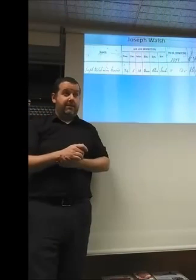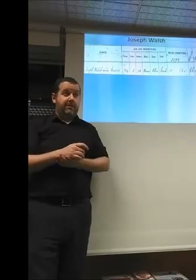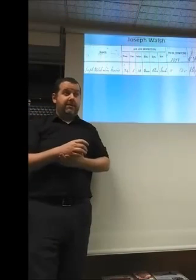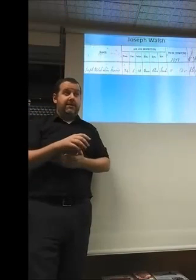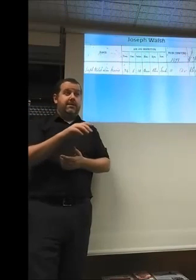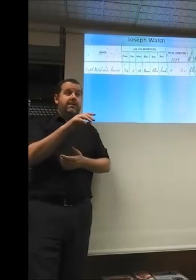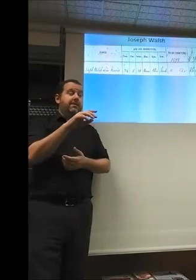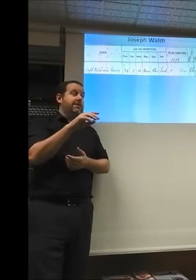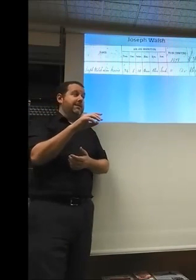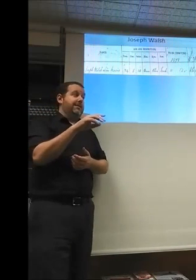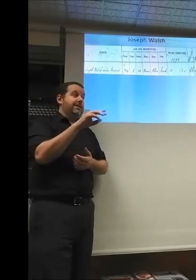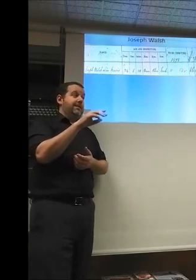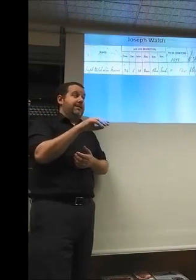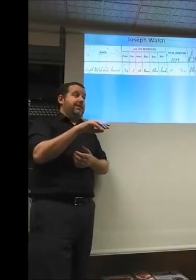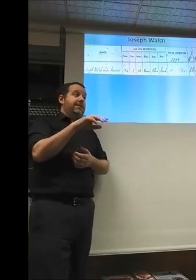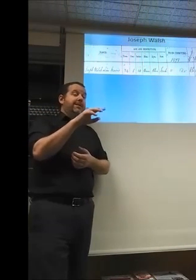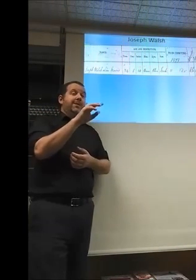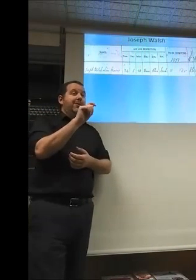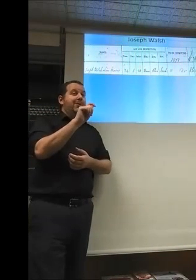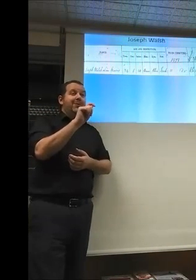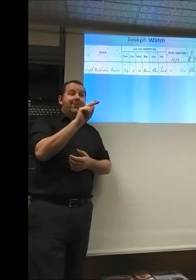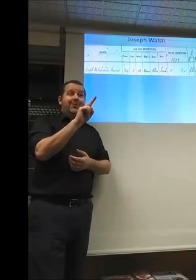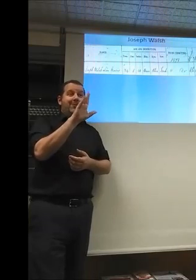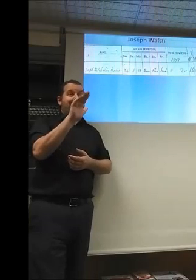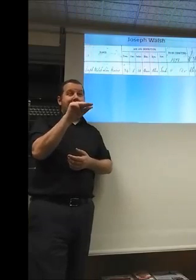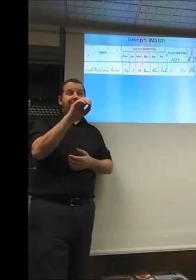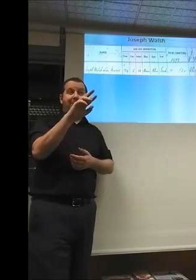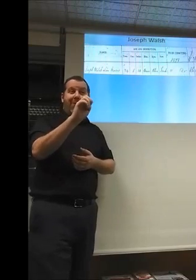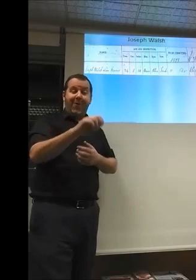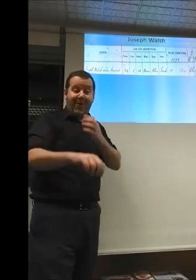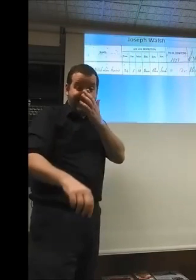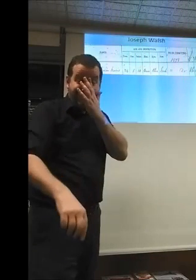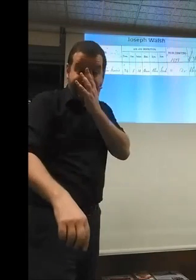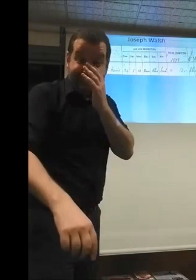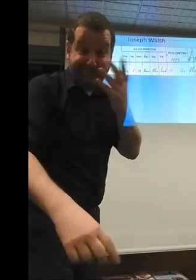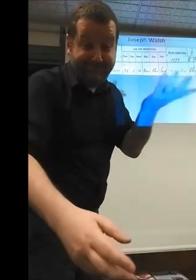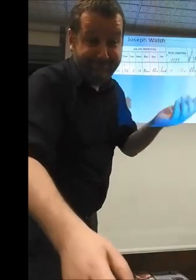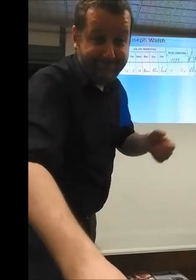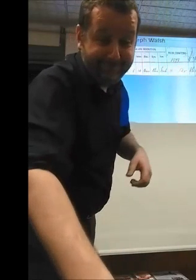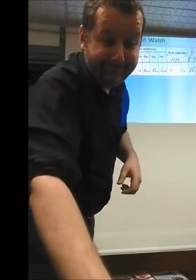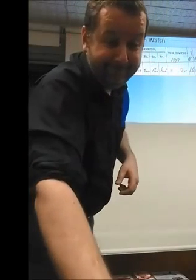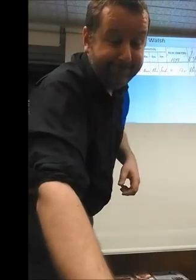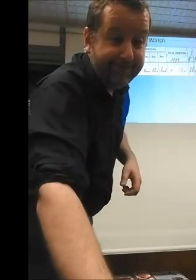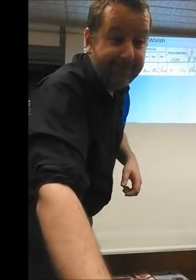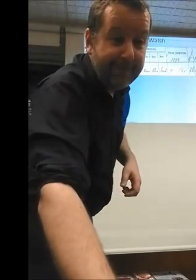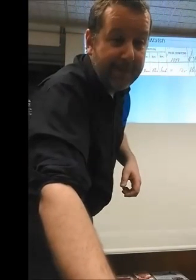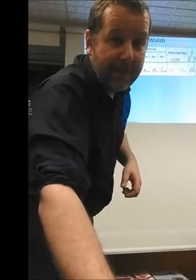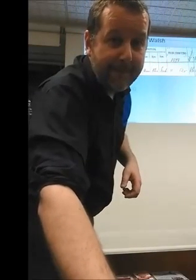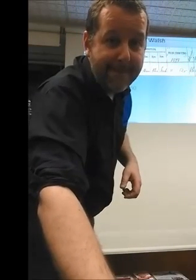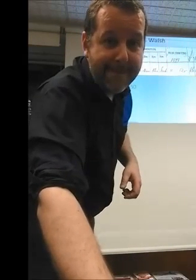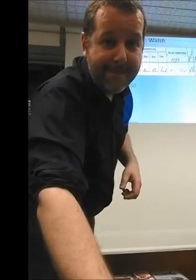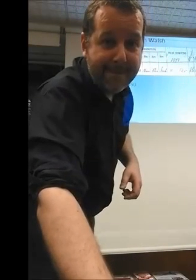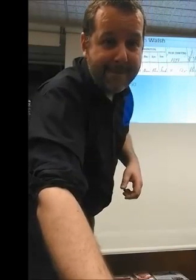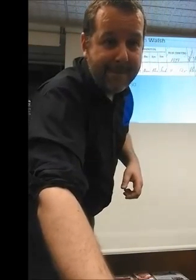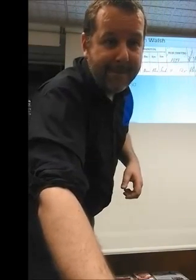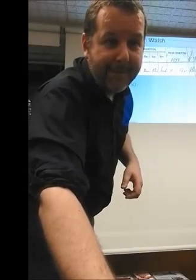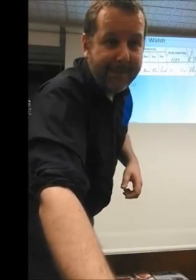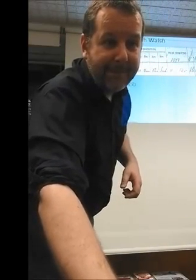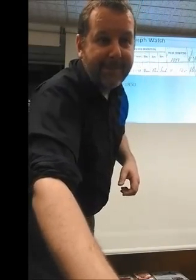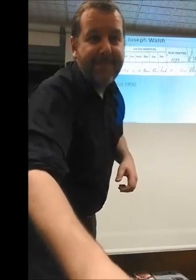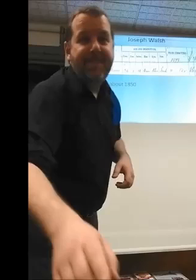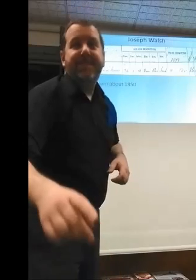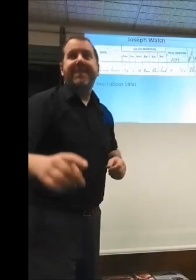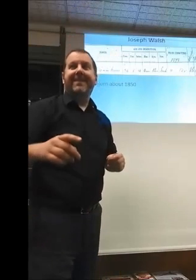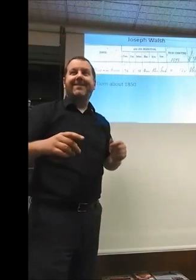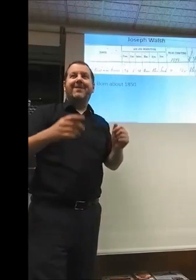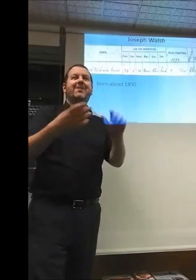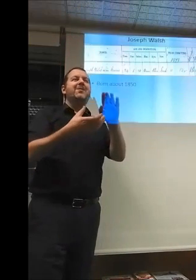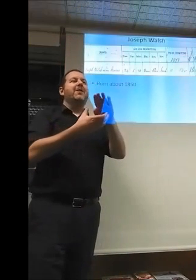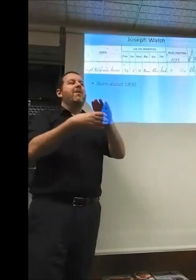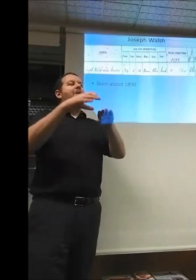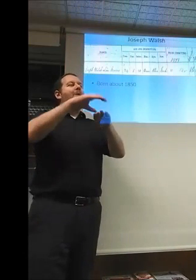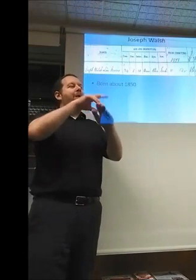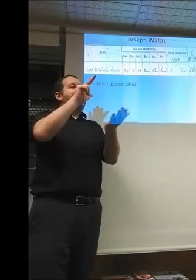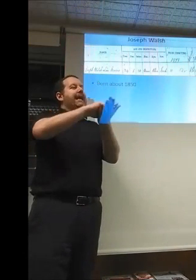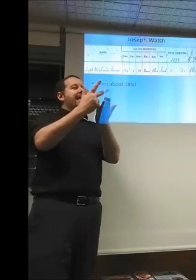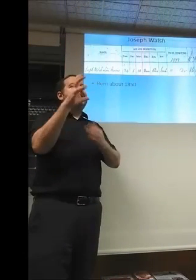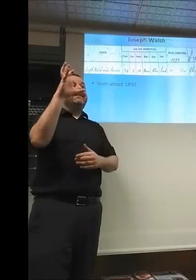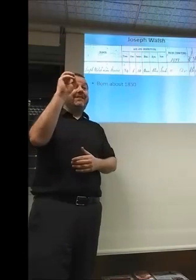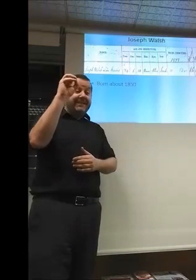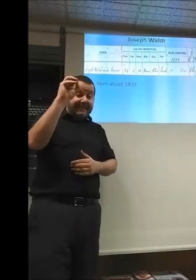So out of the four areas, the four counties that i looked at in the midlands, John Colemans